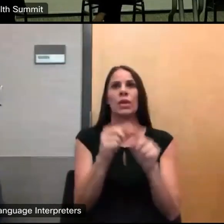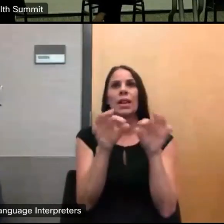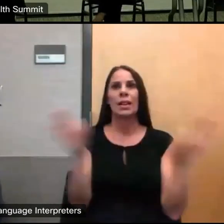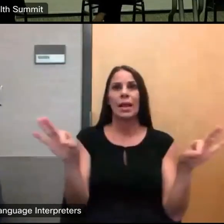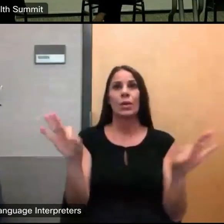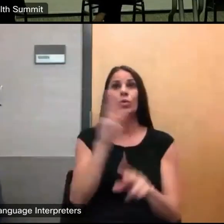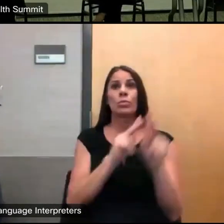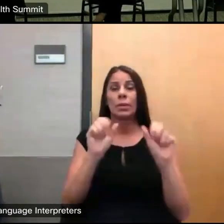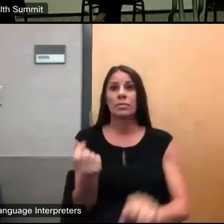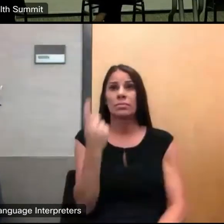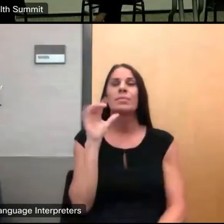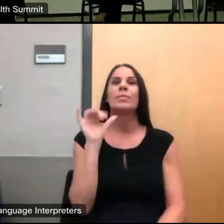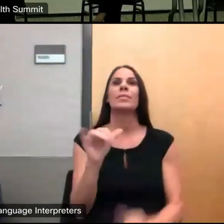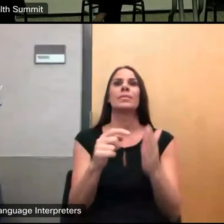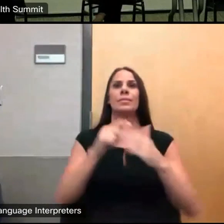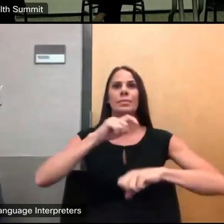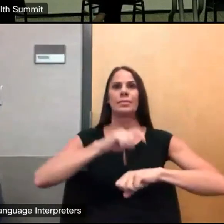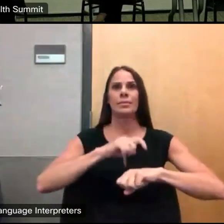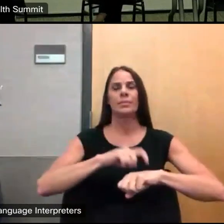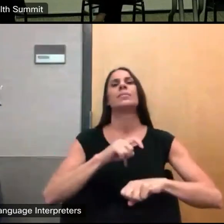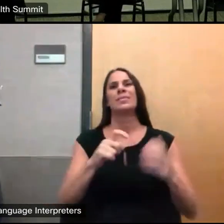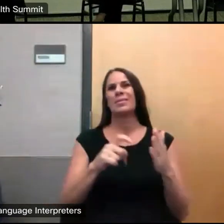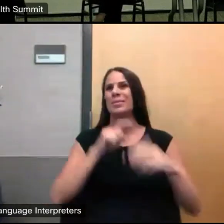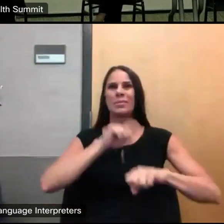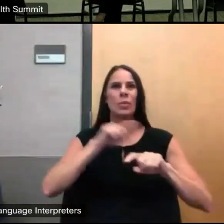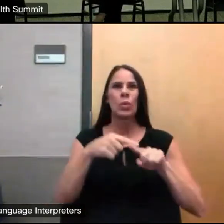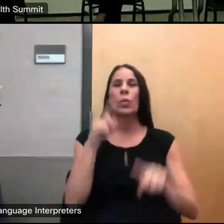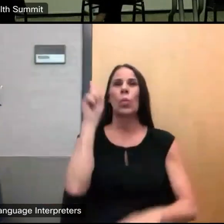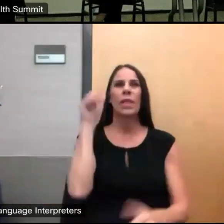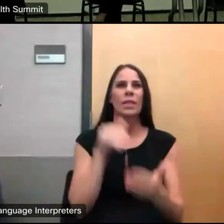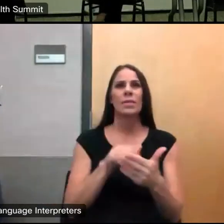And it took time when we had a 1000 competing priorities, you know, that we were trying